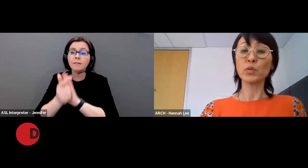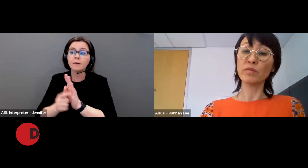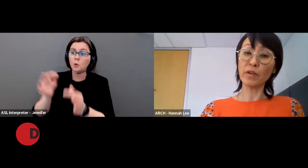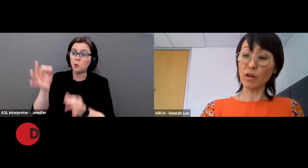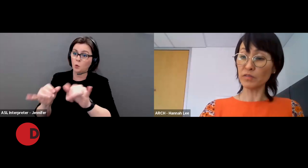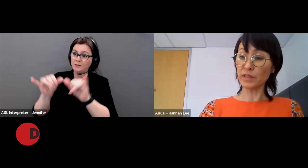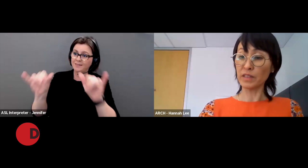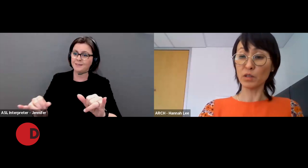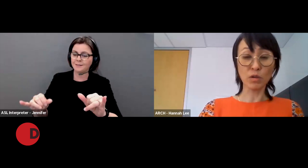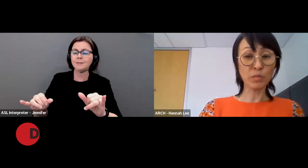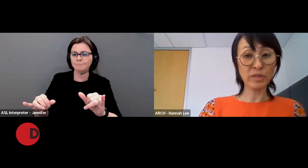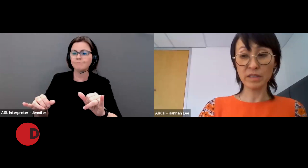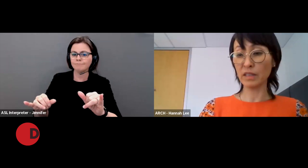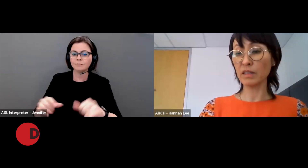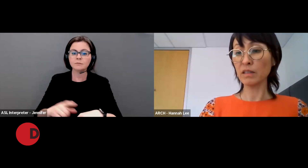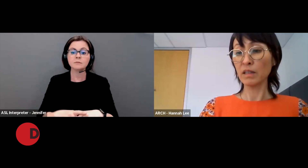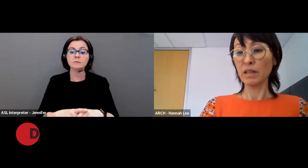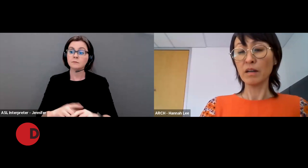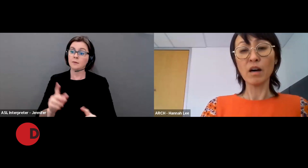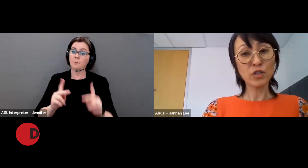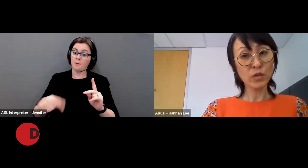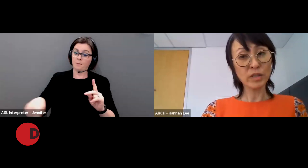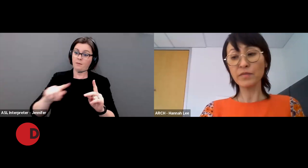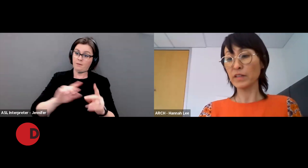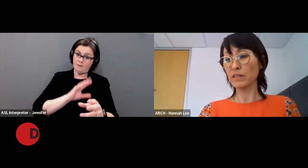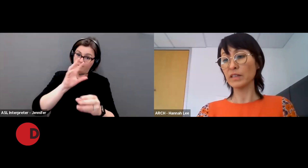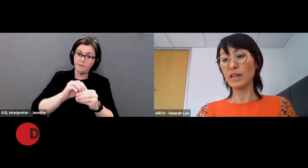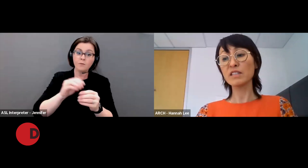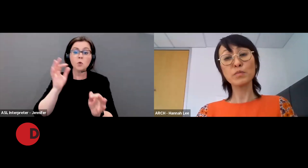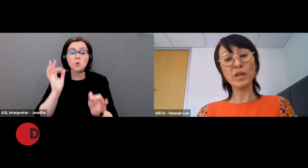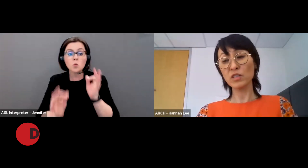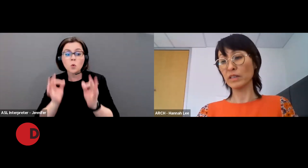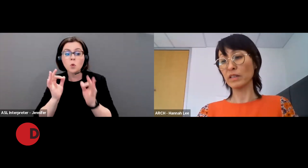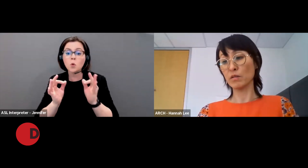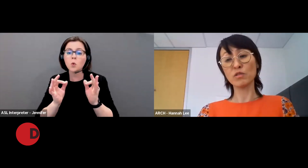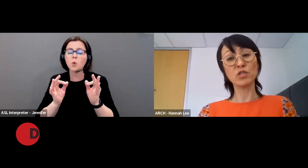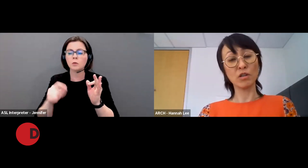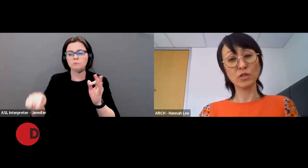that individuals who are involved in court proceedings are treated